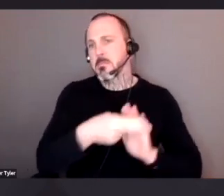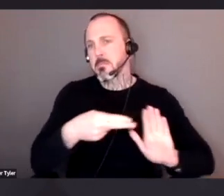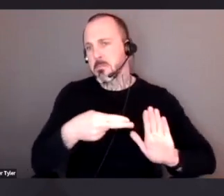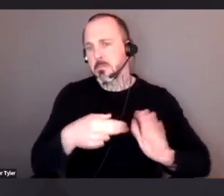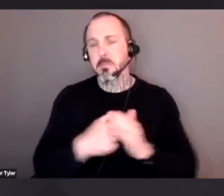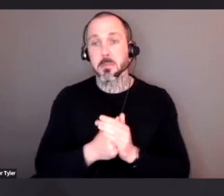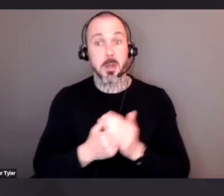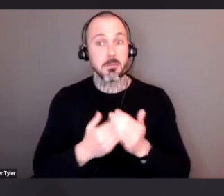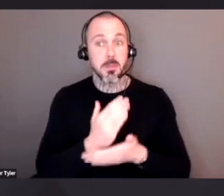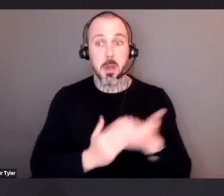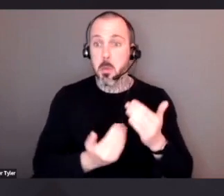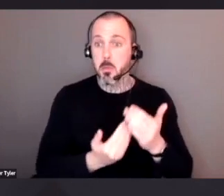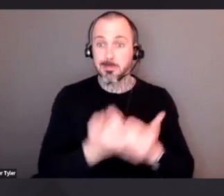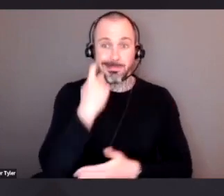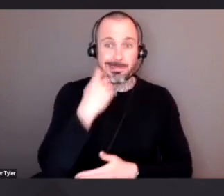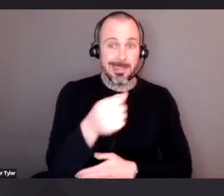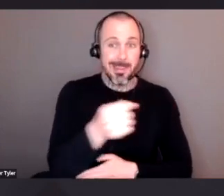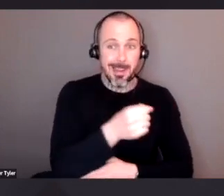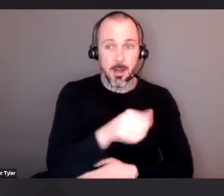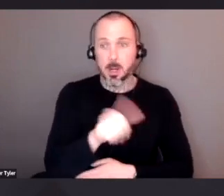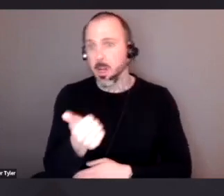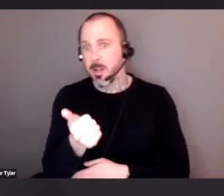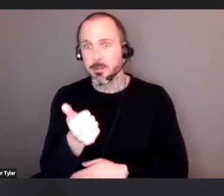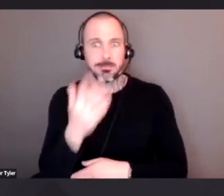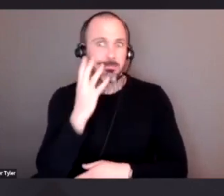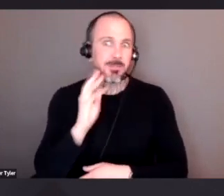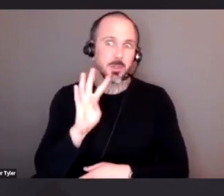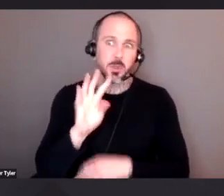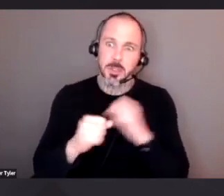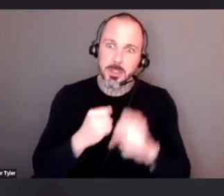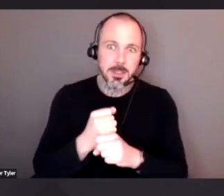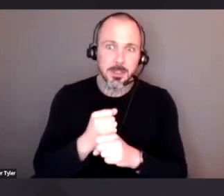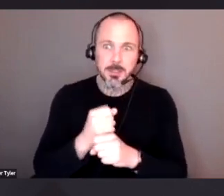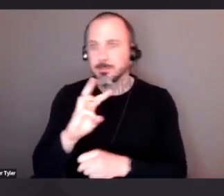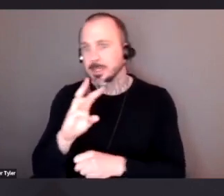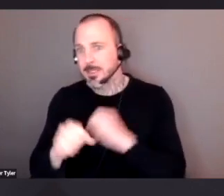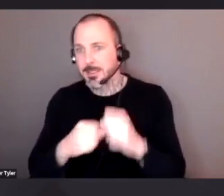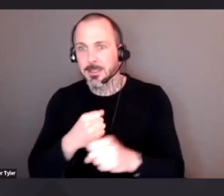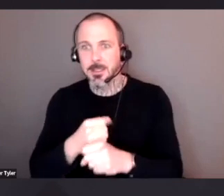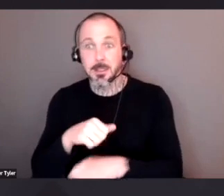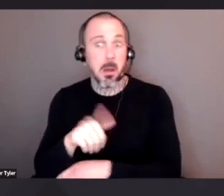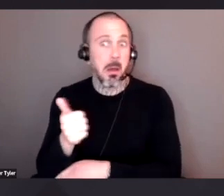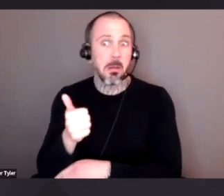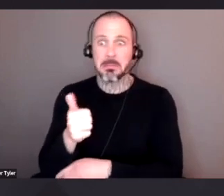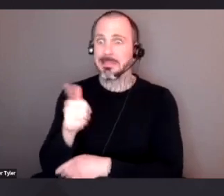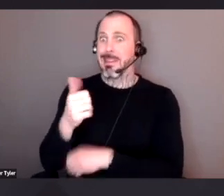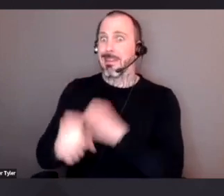Being inclusive has helped our business in a few ways. It is added valuable and reliable people to our team, some of which,